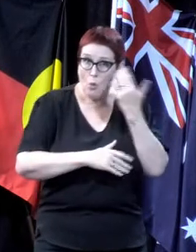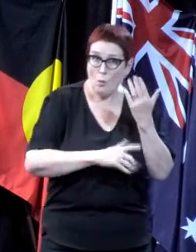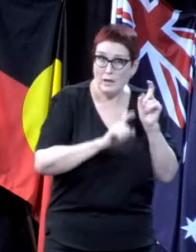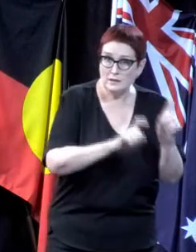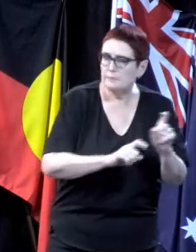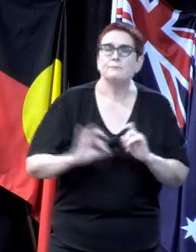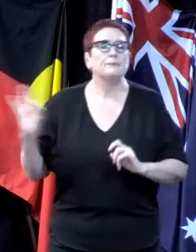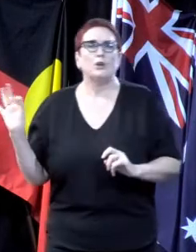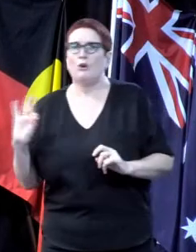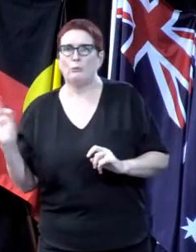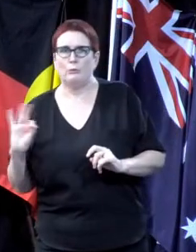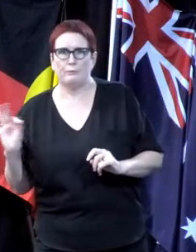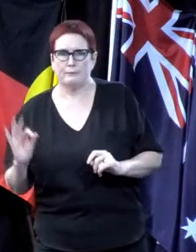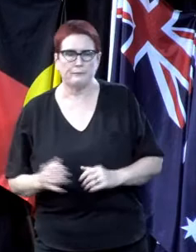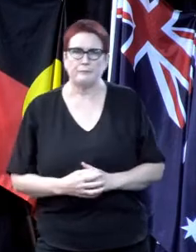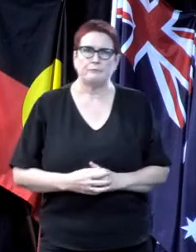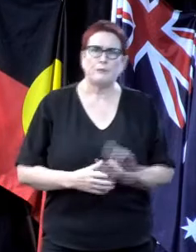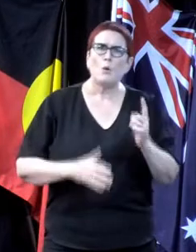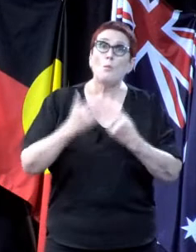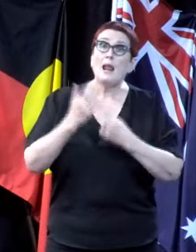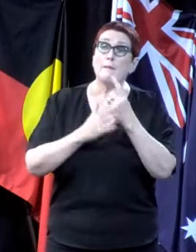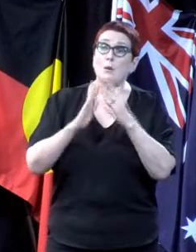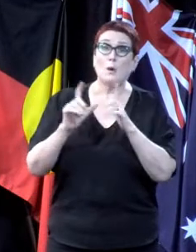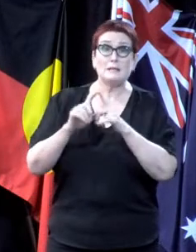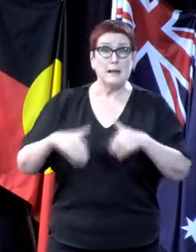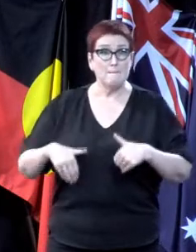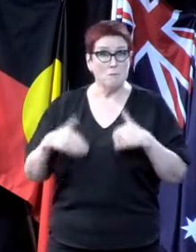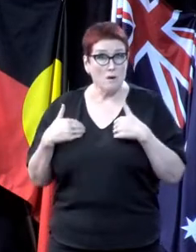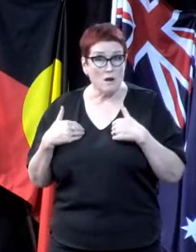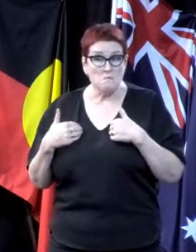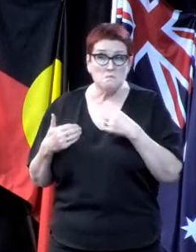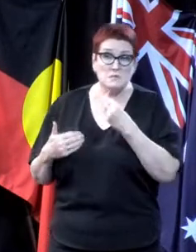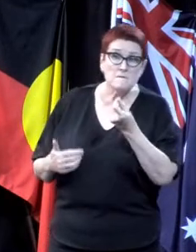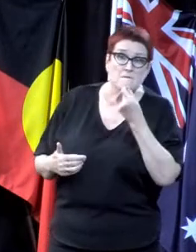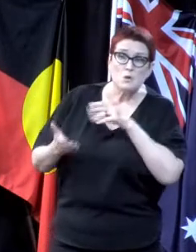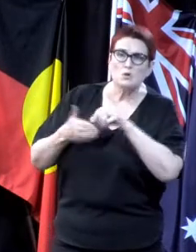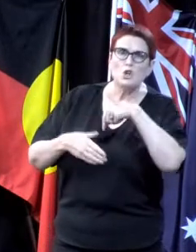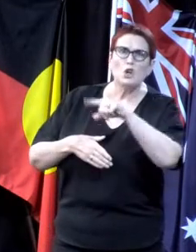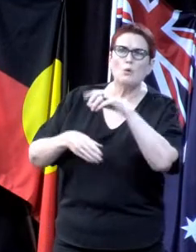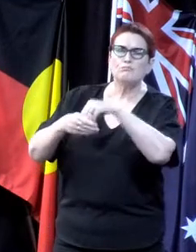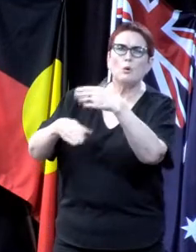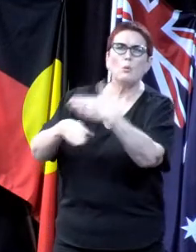No, so, what happens on a Wednesday morning, some students are out at work placement.